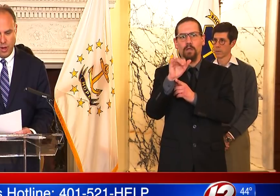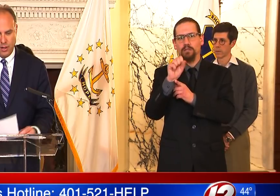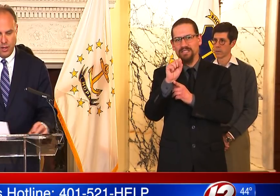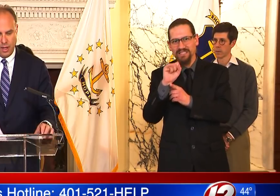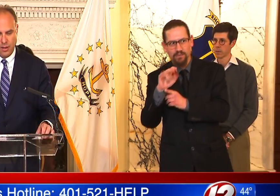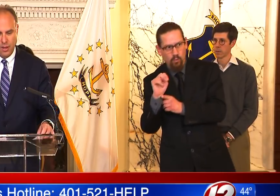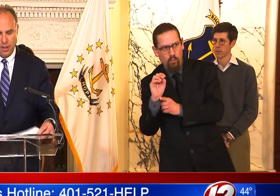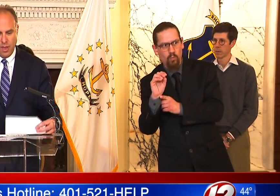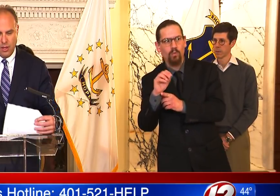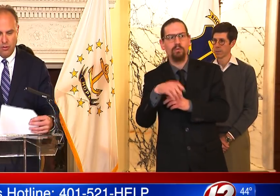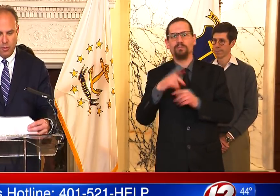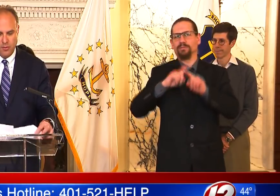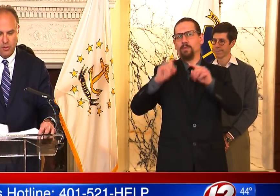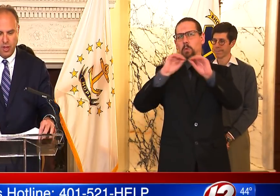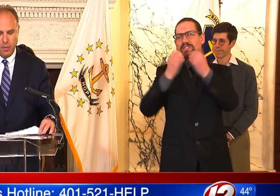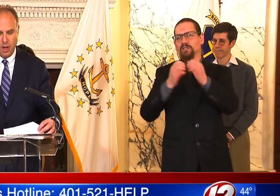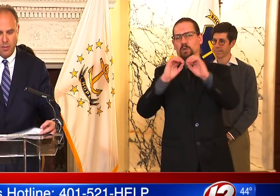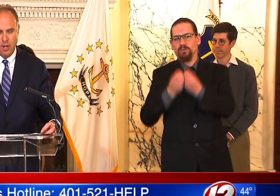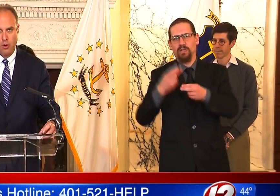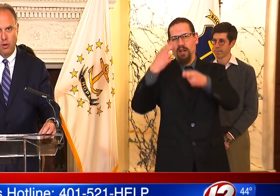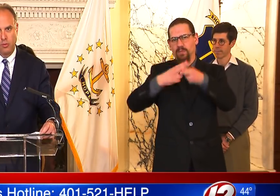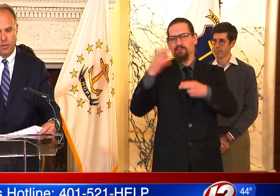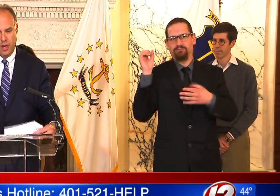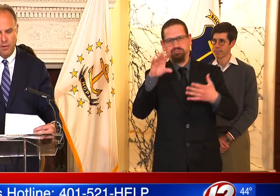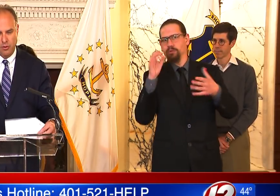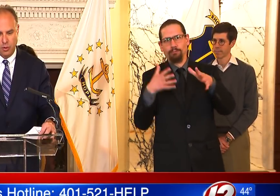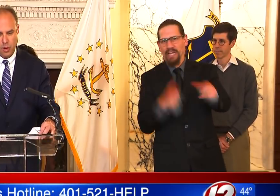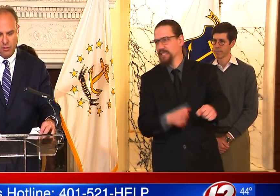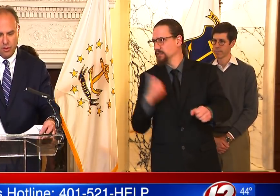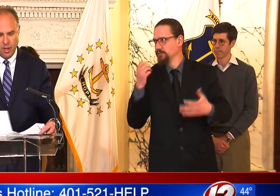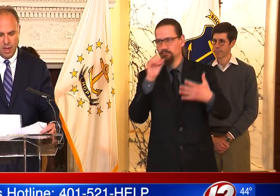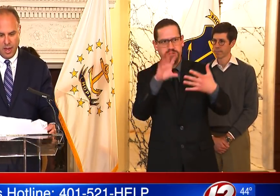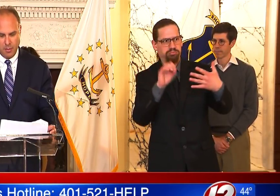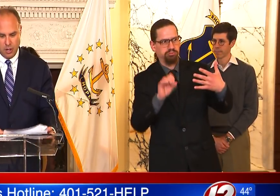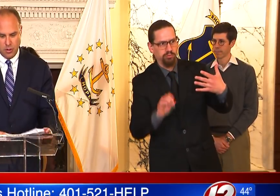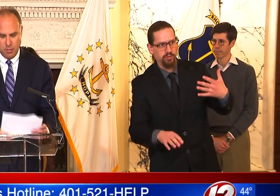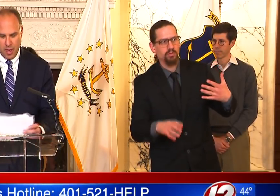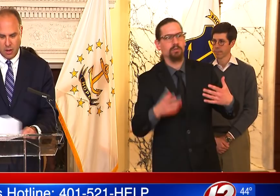RIVER SOLUTIONS, VERTICAL SEX,